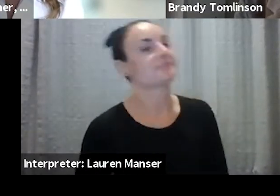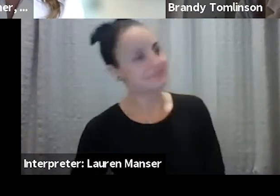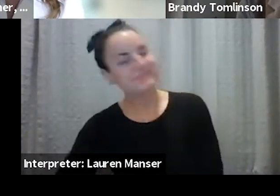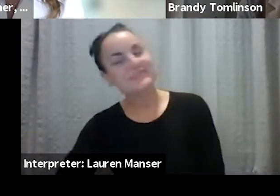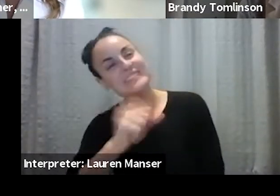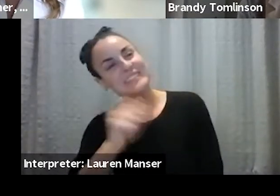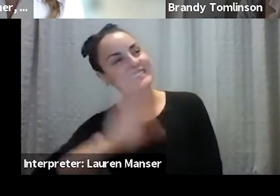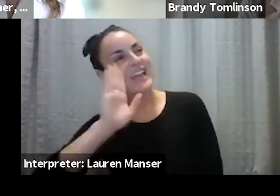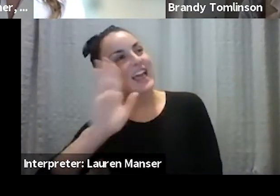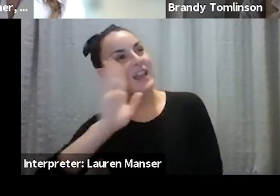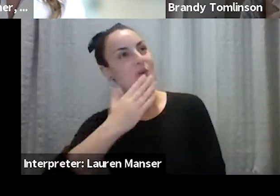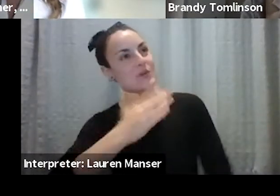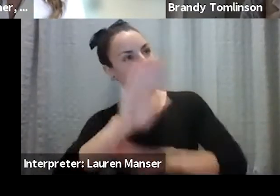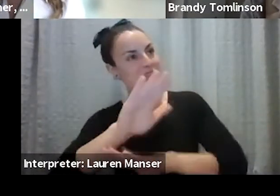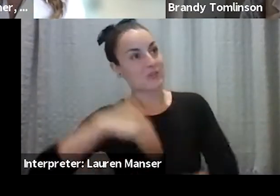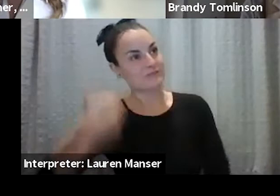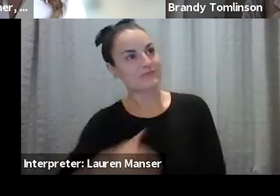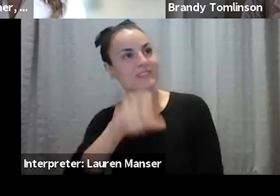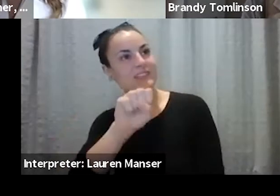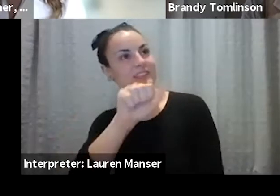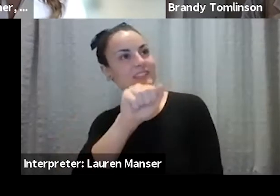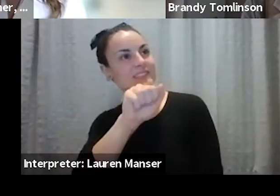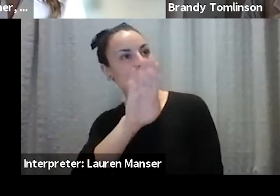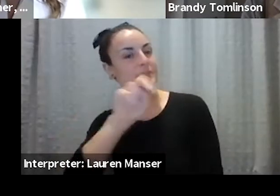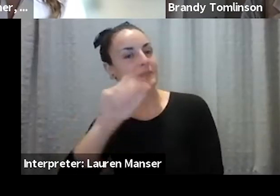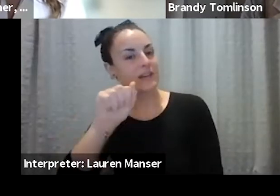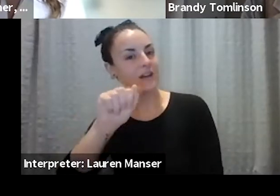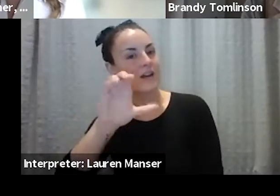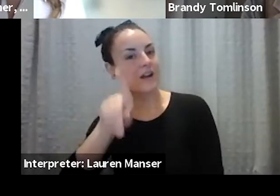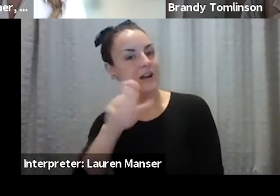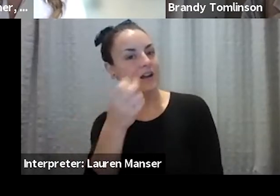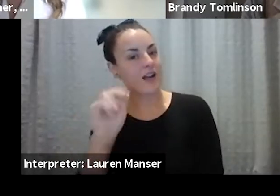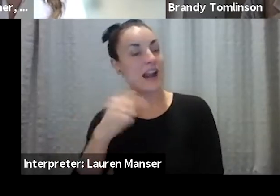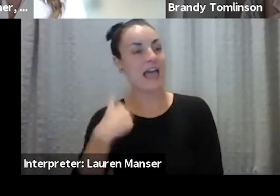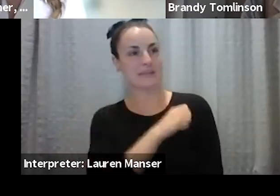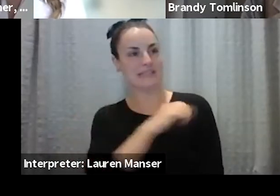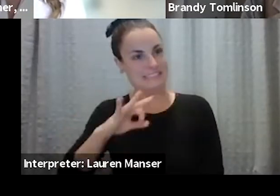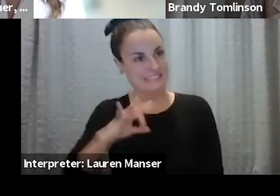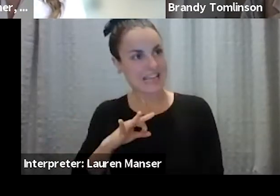Good afternoon, my name is Sabina Khan. I am a staff attorney at DRNY's PAIMI unit,